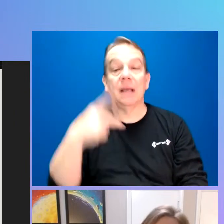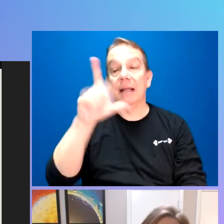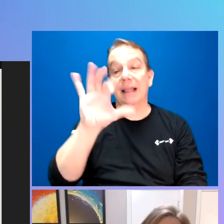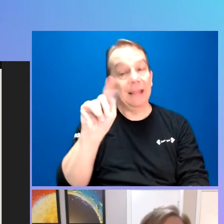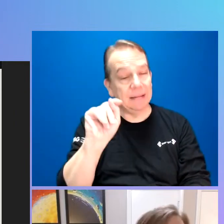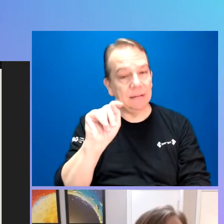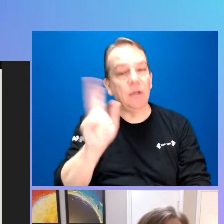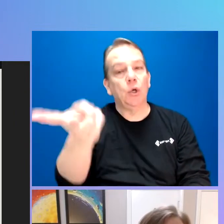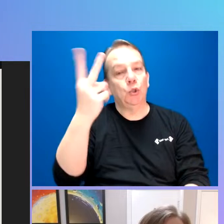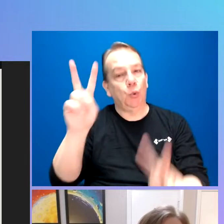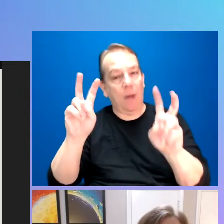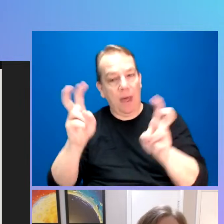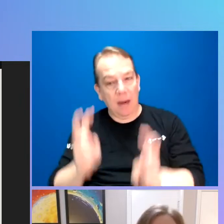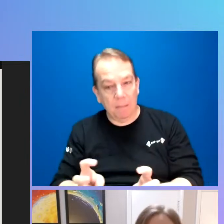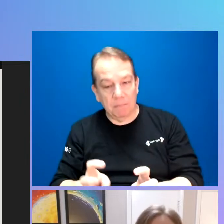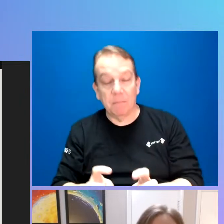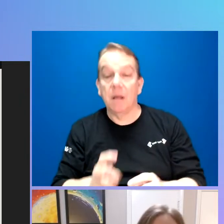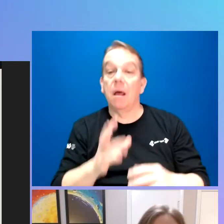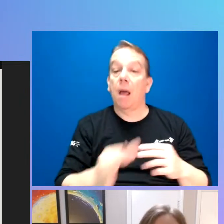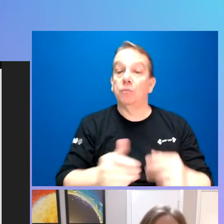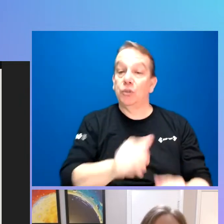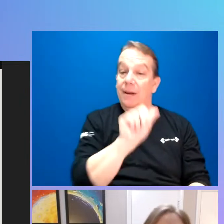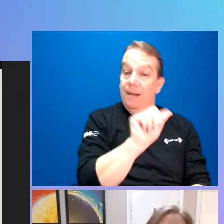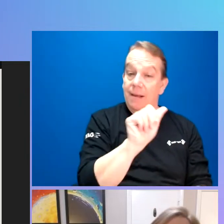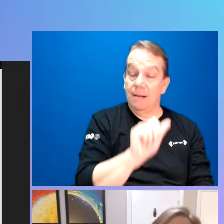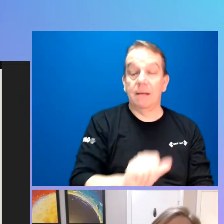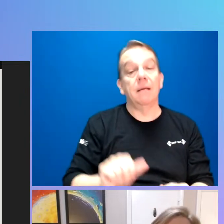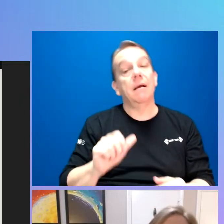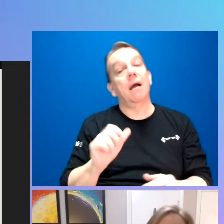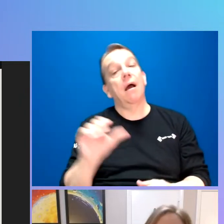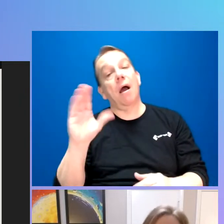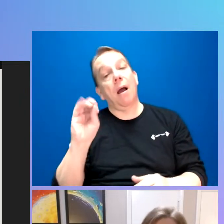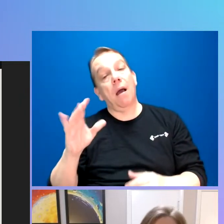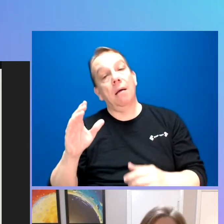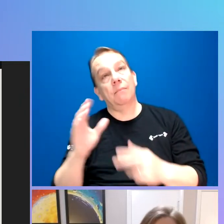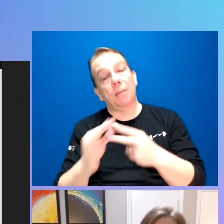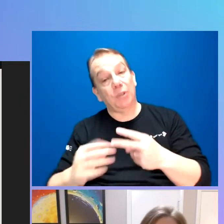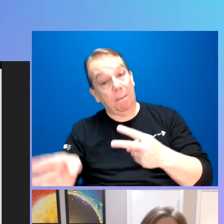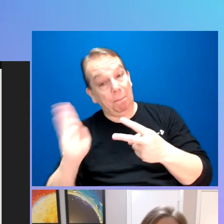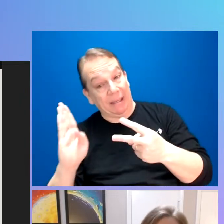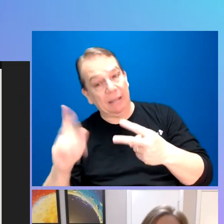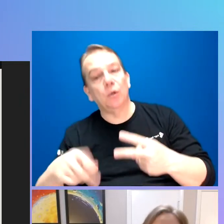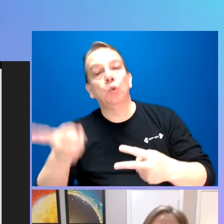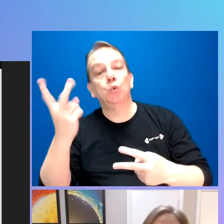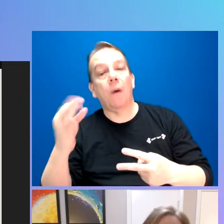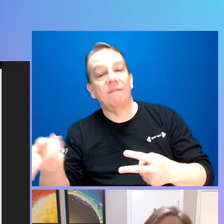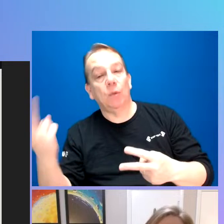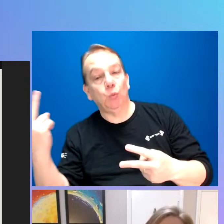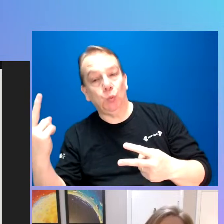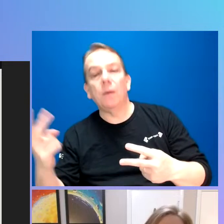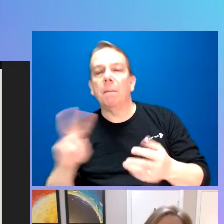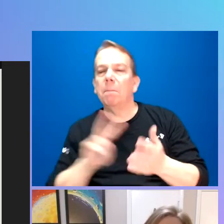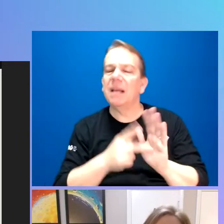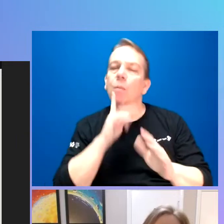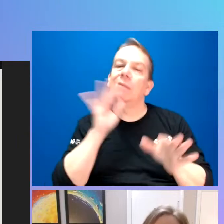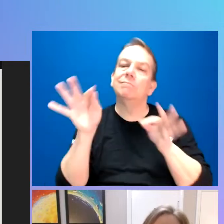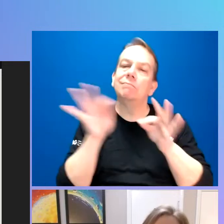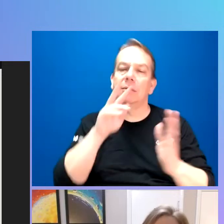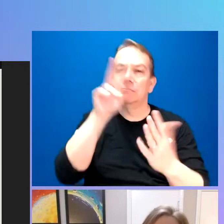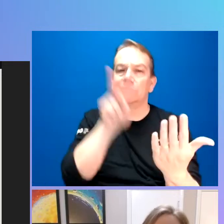items option A one of two. Option B two of two, and that's